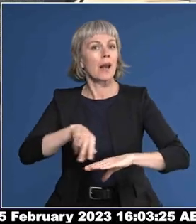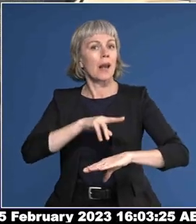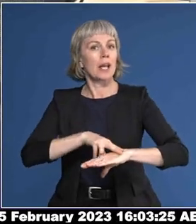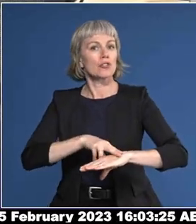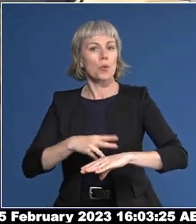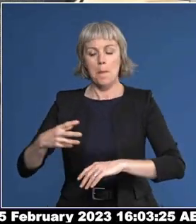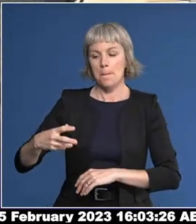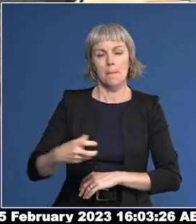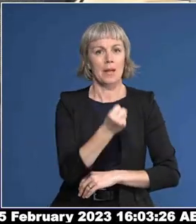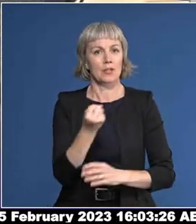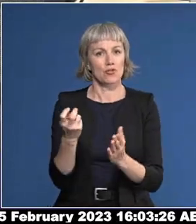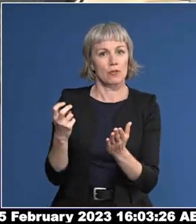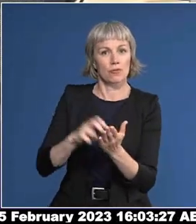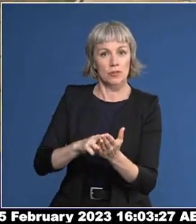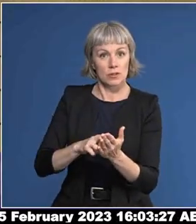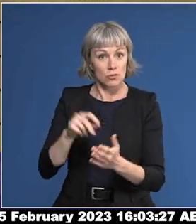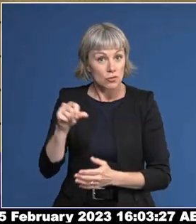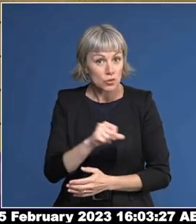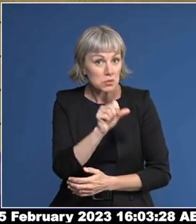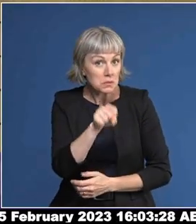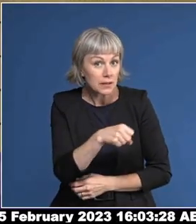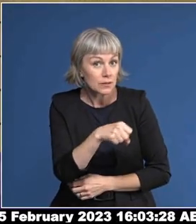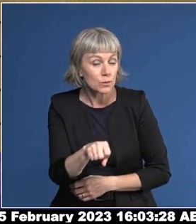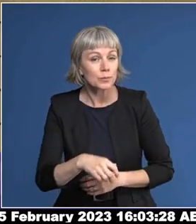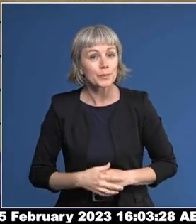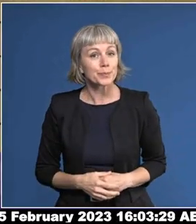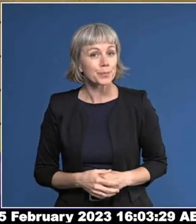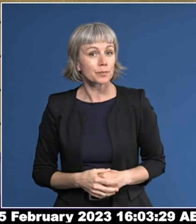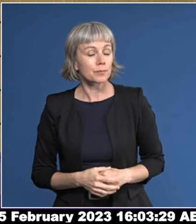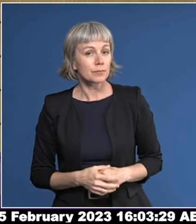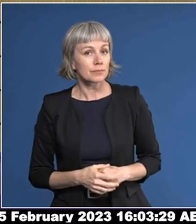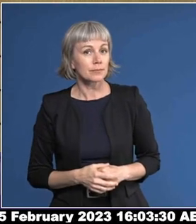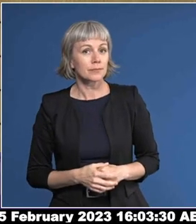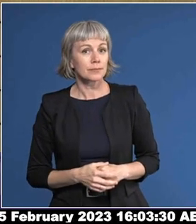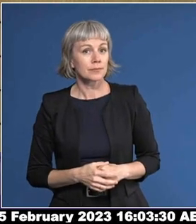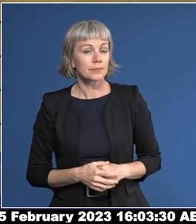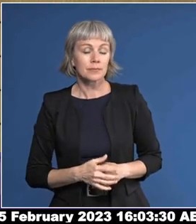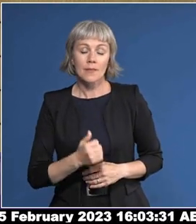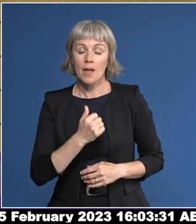So I think my absolute - our absolute preference would be for national